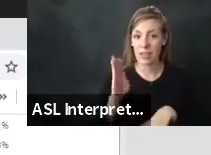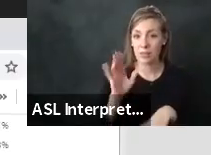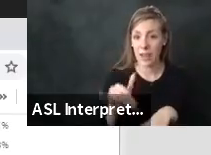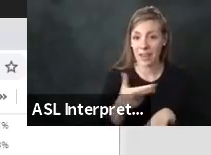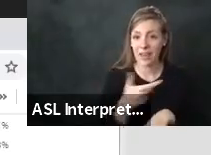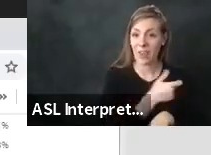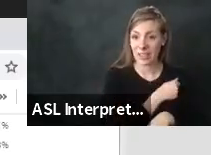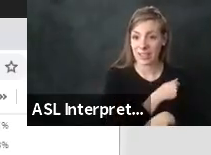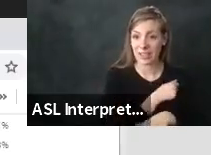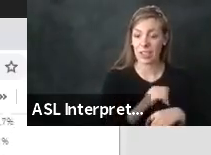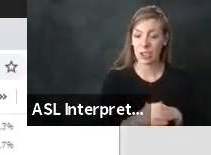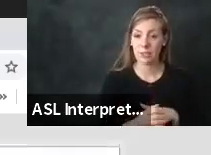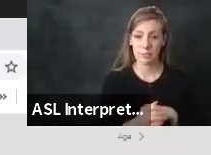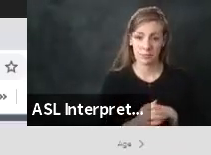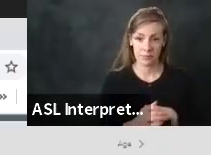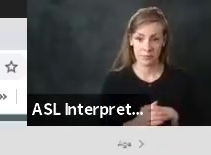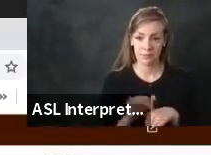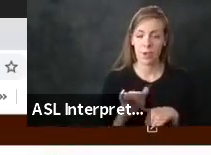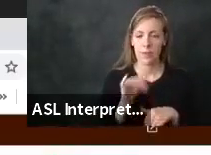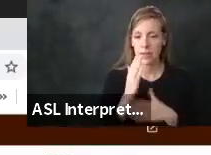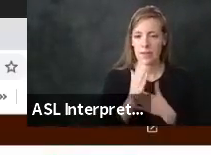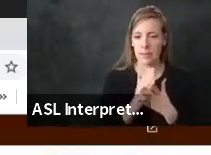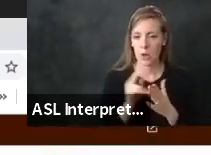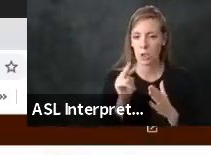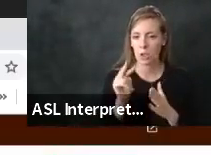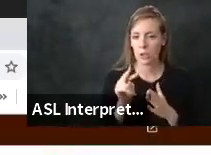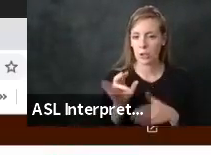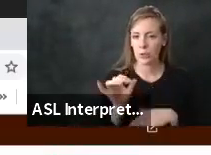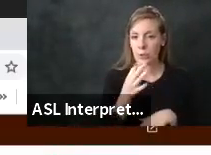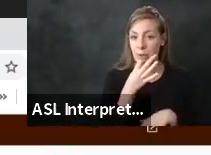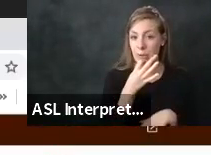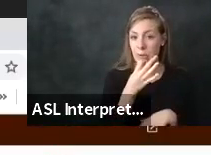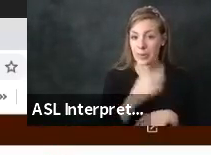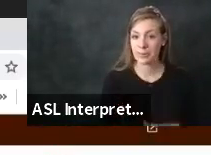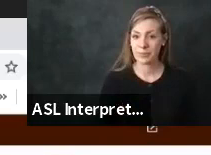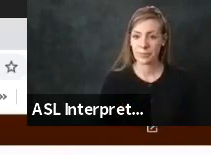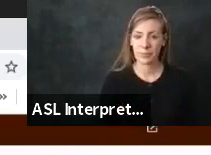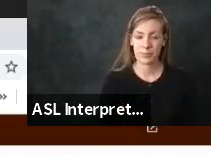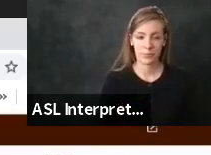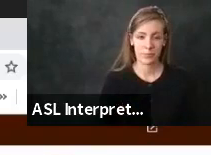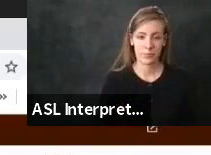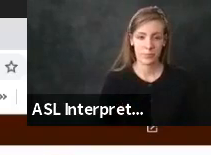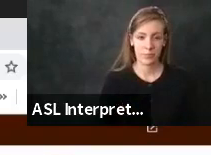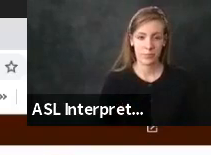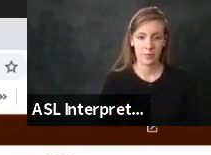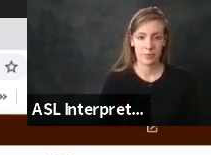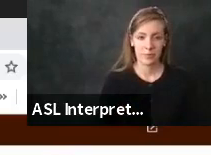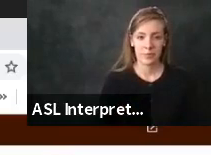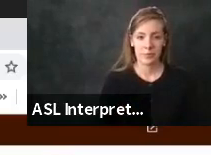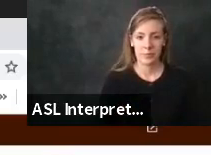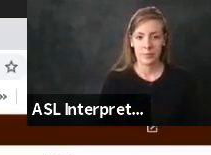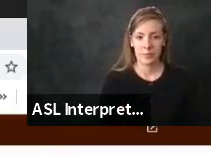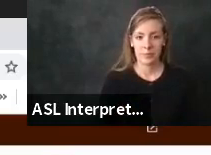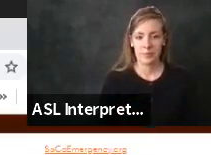So that is a feature to look for soon. You can also look at cases by age group.